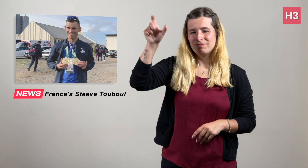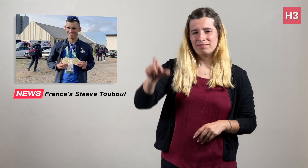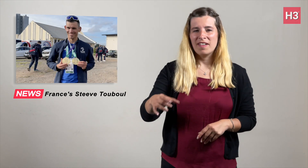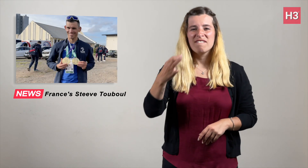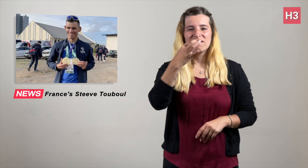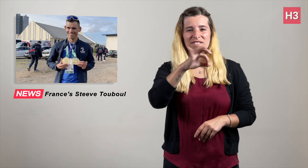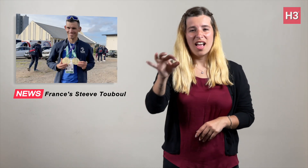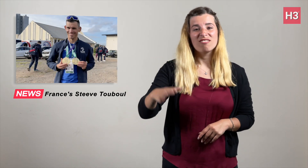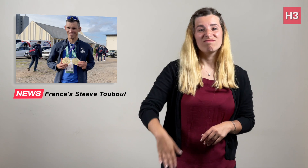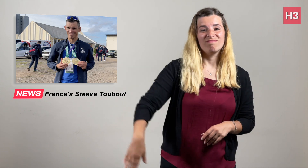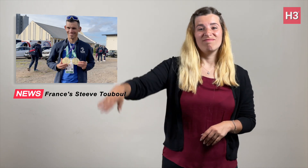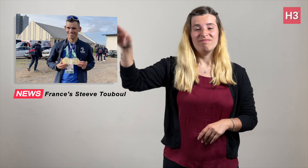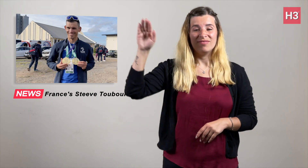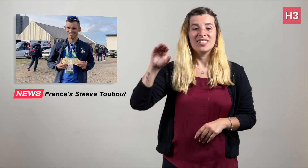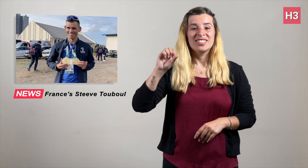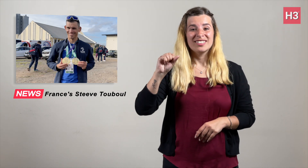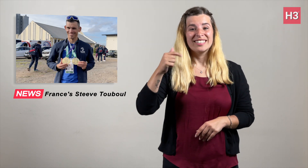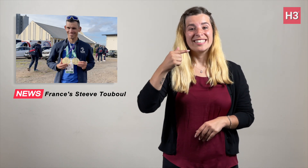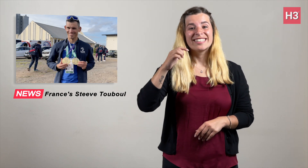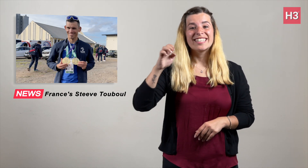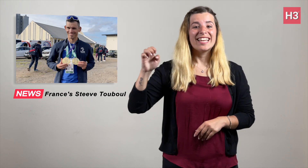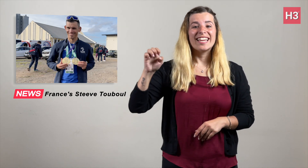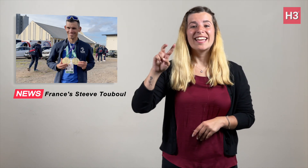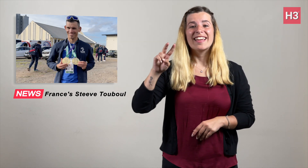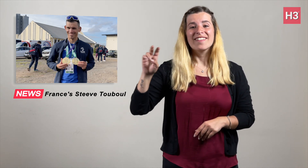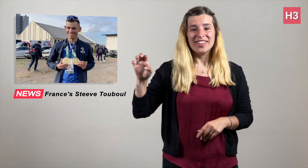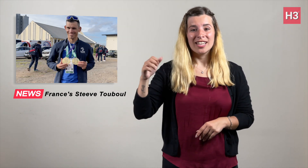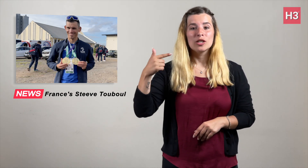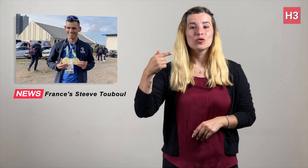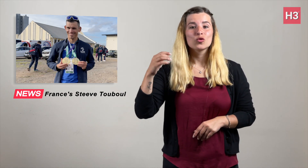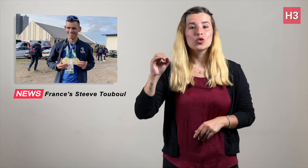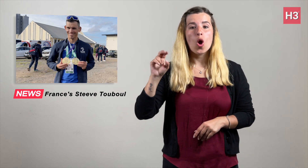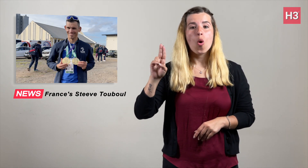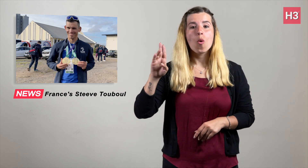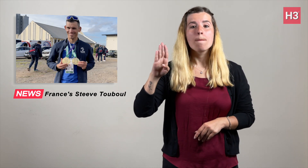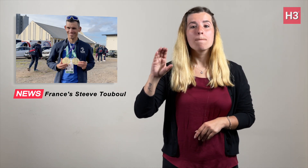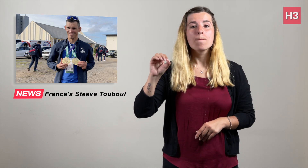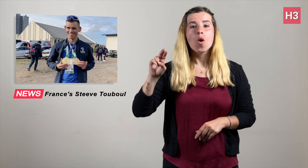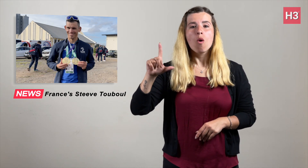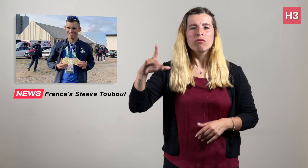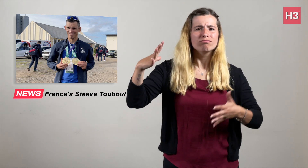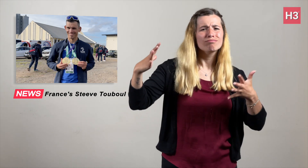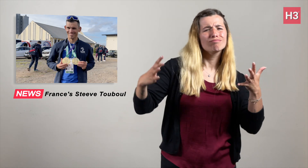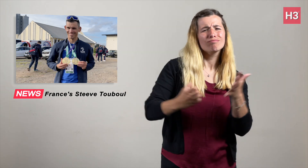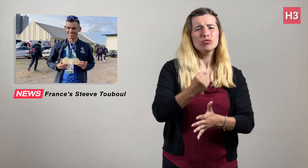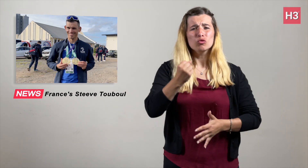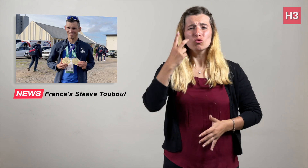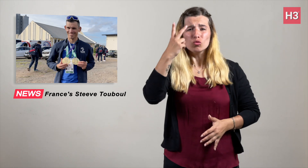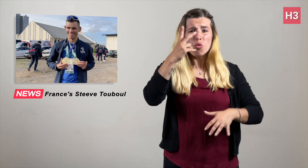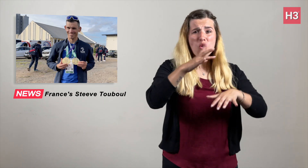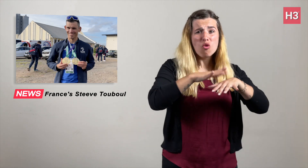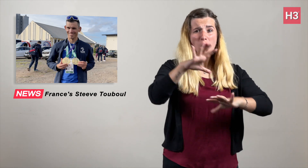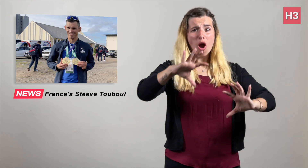France's Steeve Touboul has won two Gold and one Silver